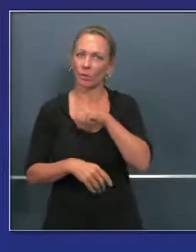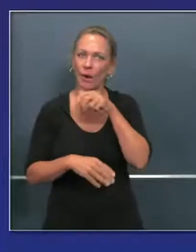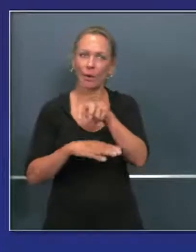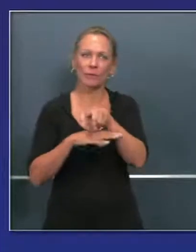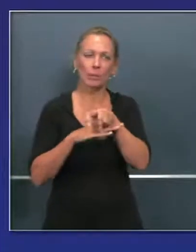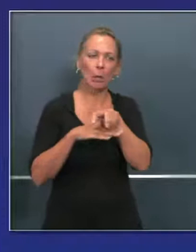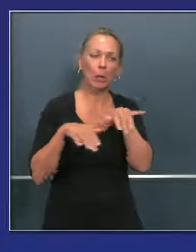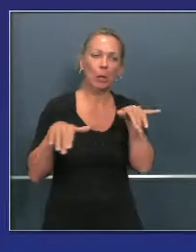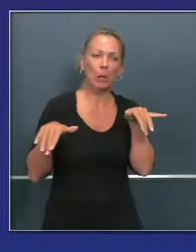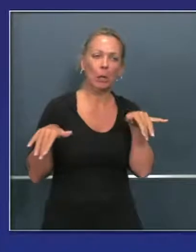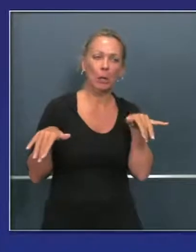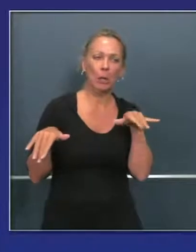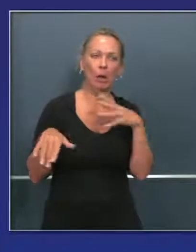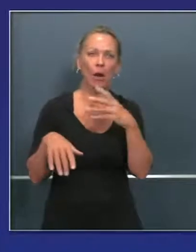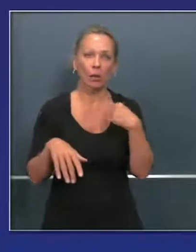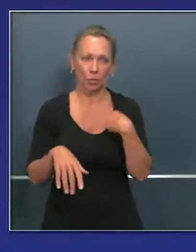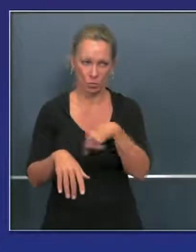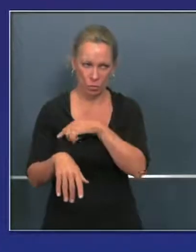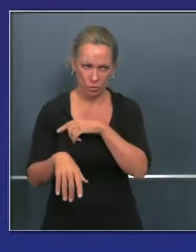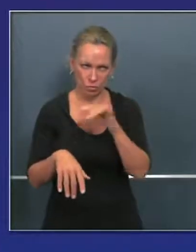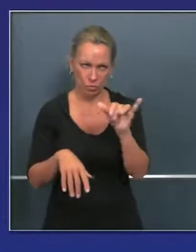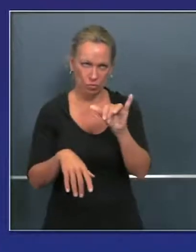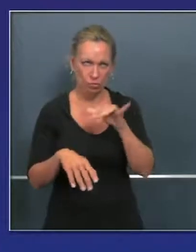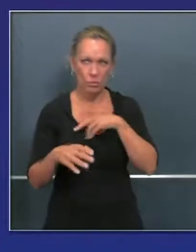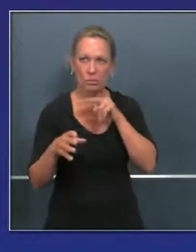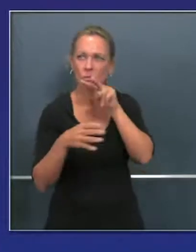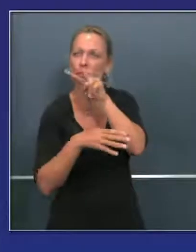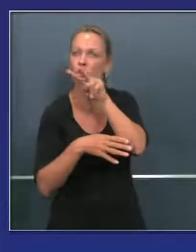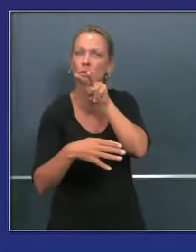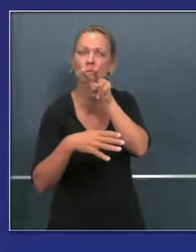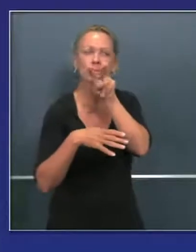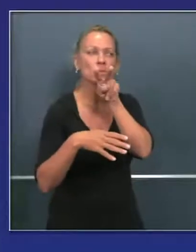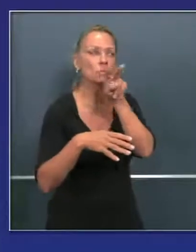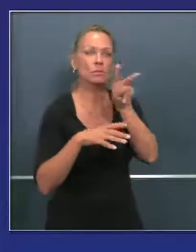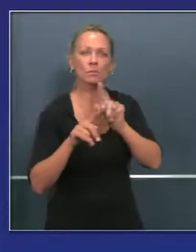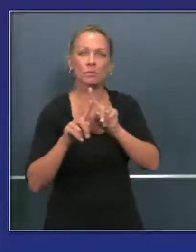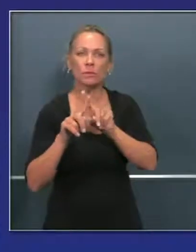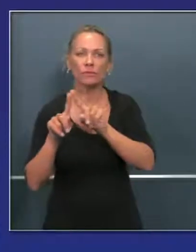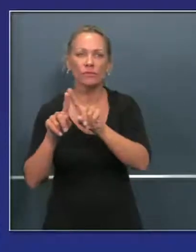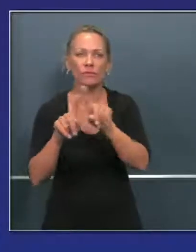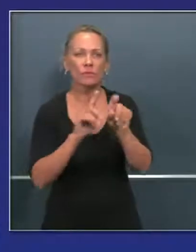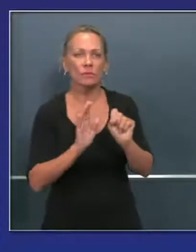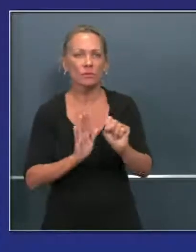this state to work our way through the first wave of this pandemic and remember we're in the first